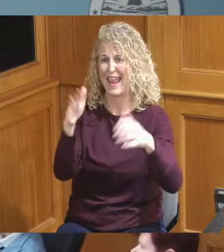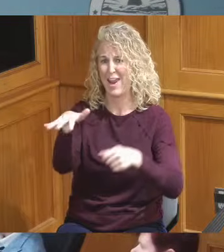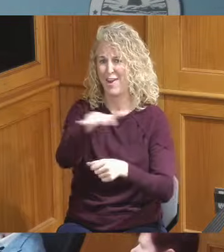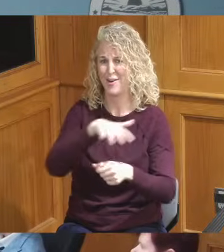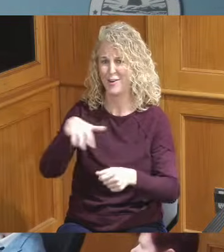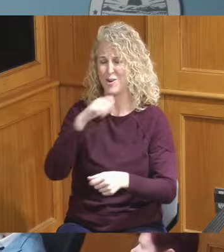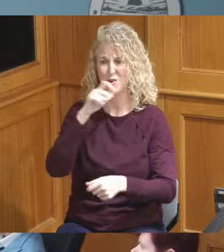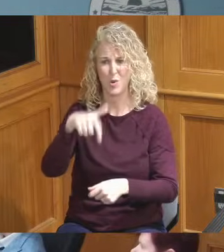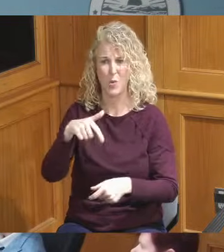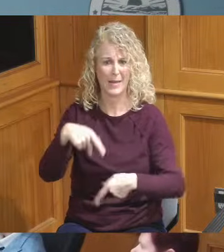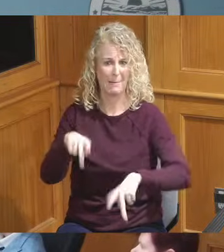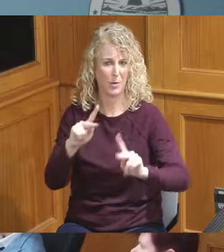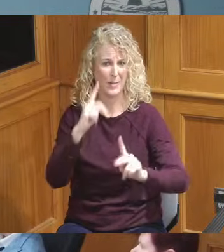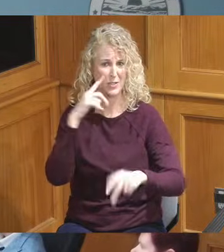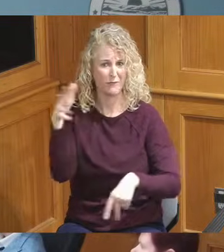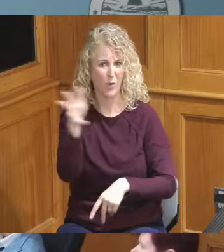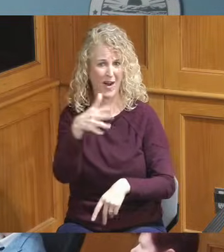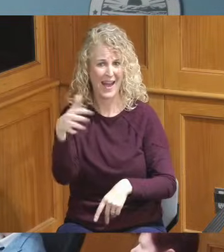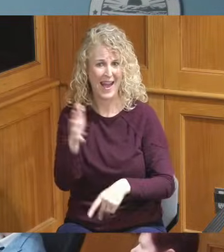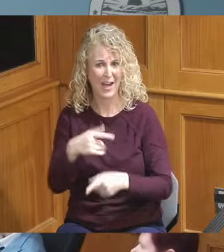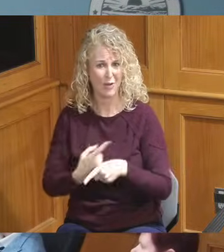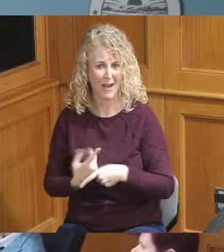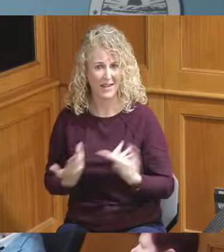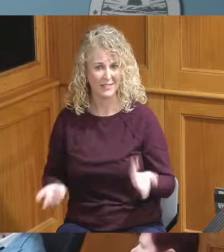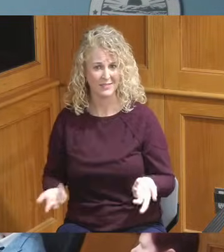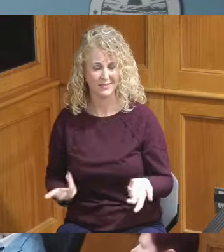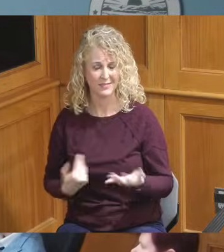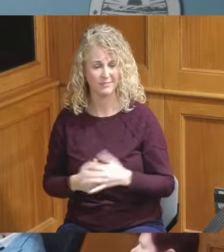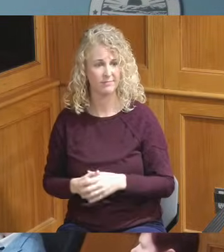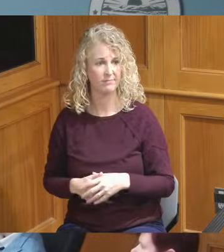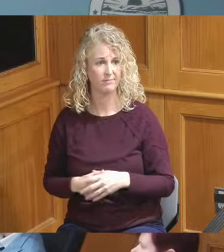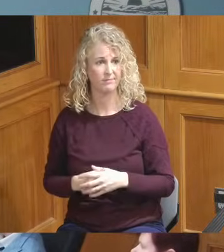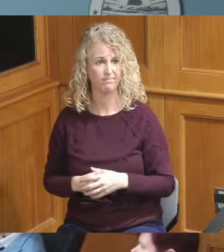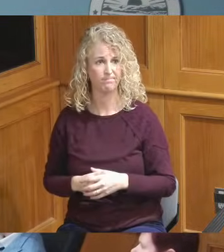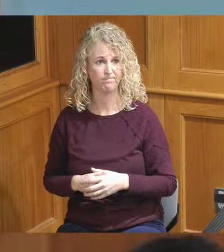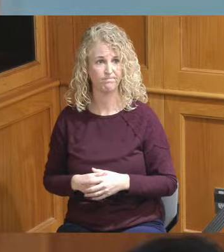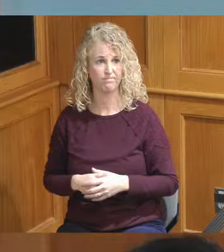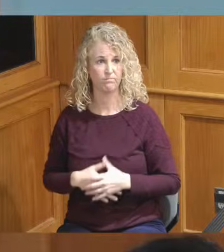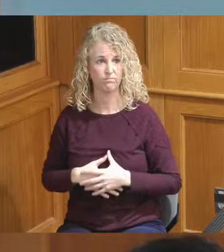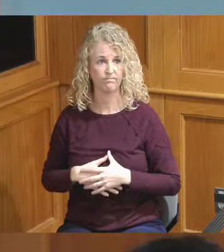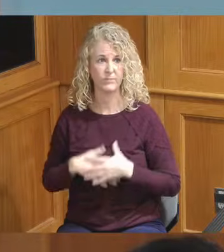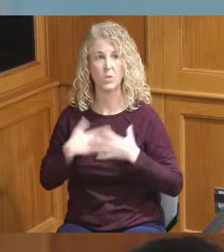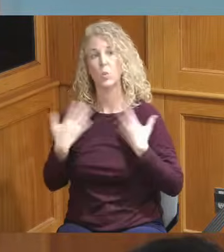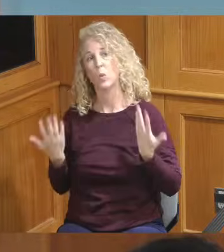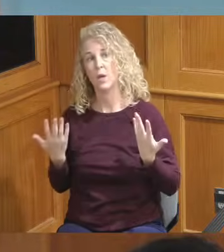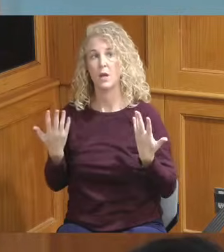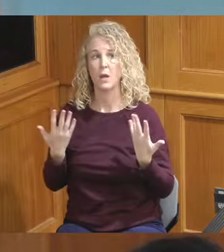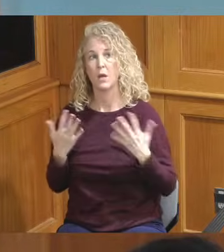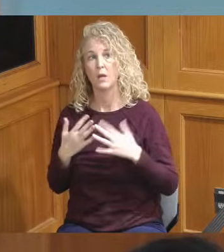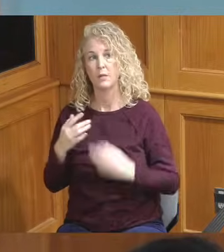don't have to have permission from Heritage to go over that. Um, well, I think the Reds have a